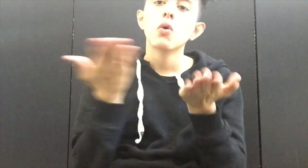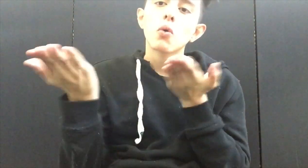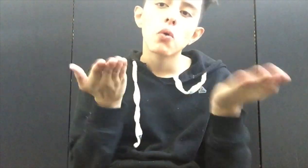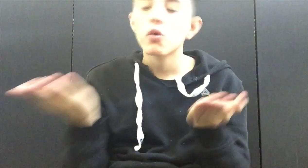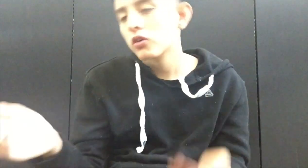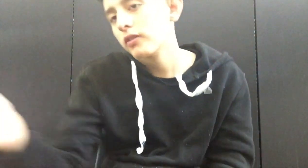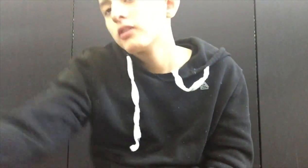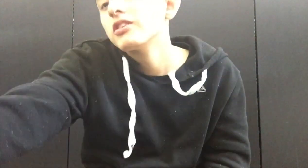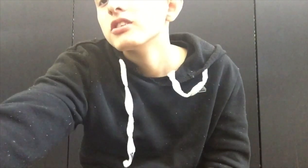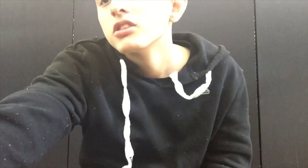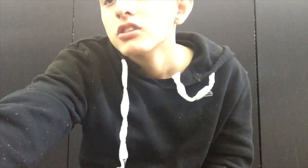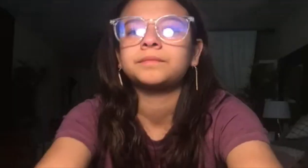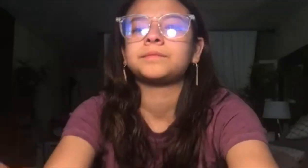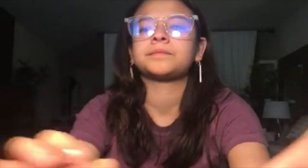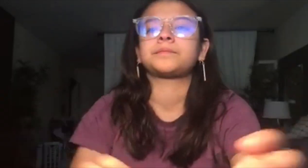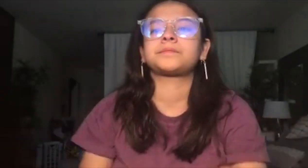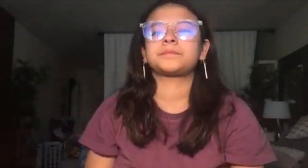I'd enjoy helping in serving people.